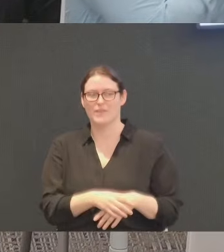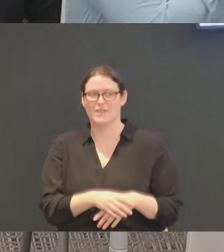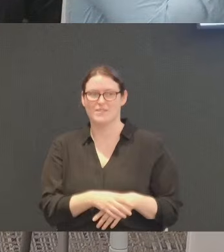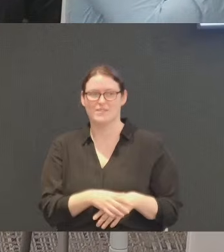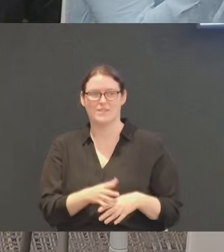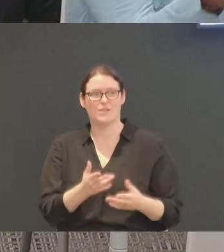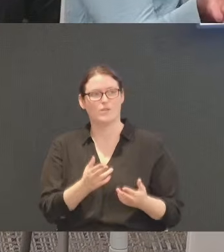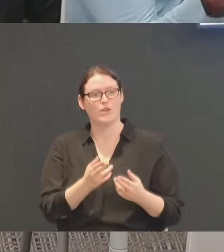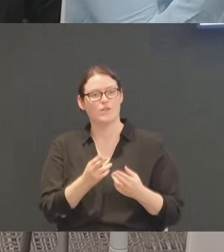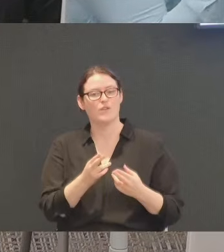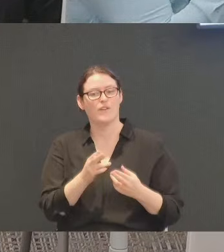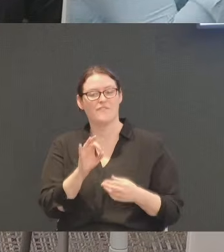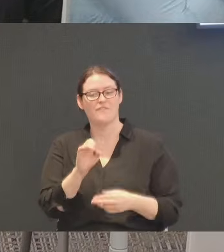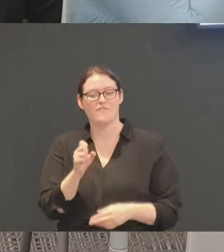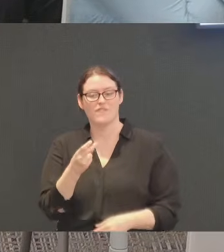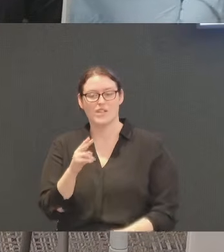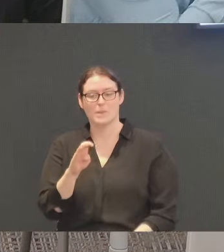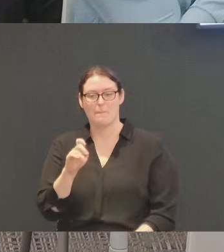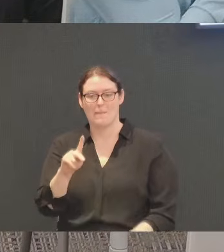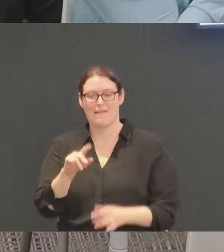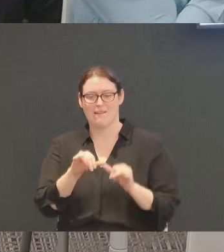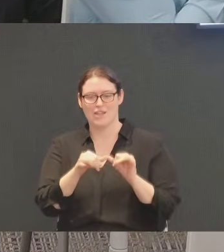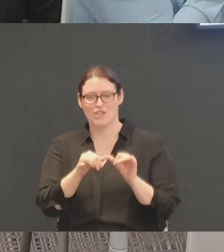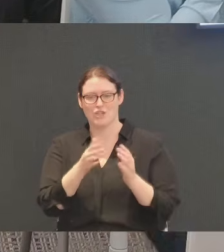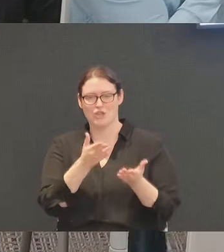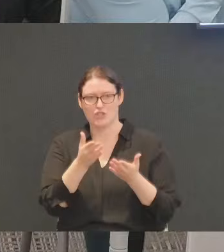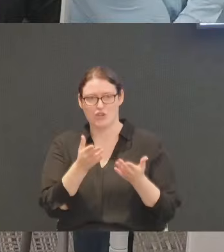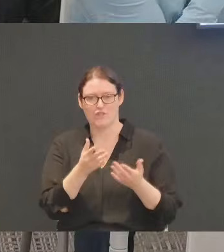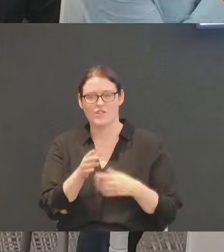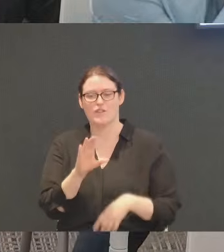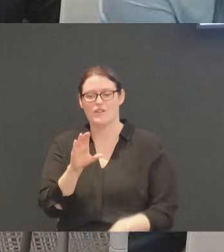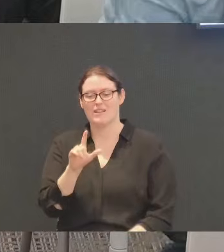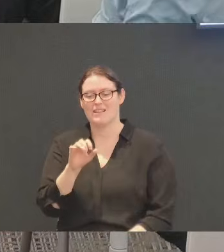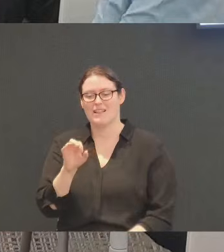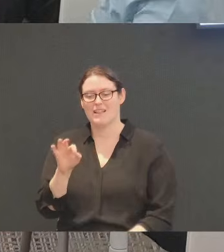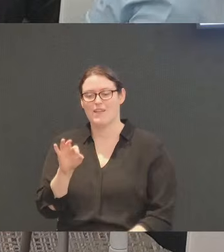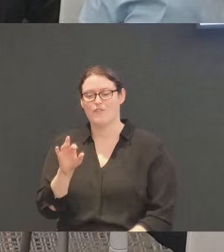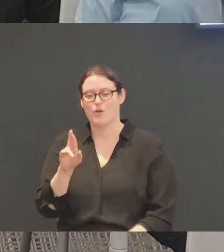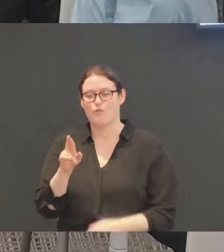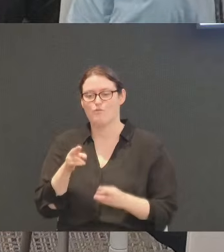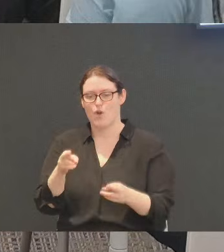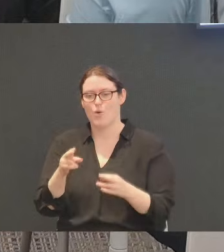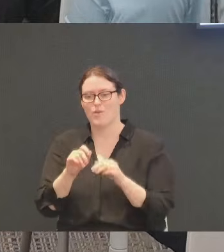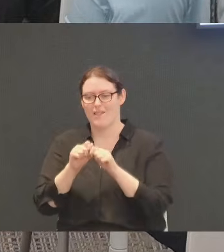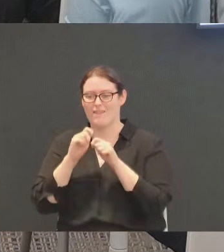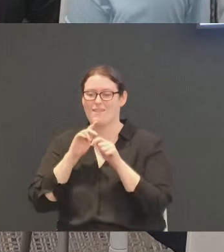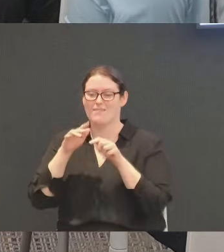Fishbach Engineering for Engineering services on the Cliff Road landslide correction. This